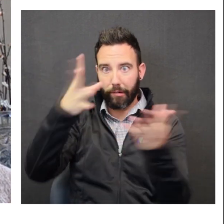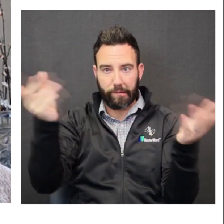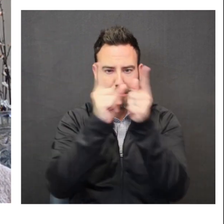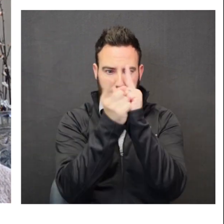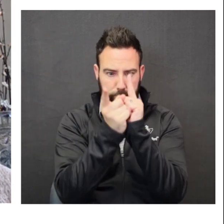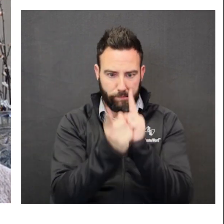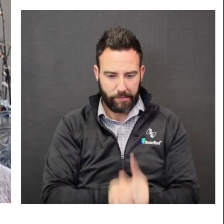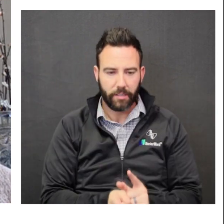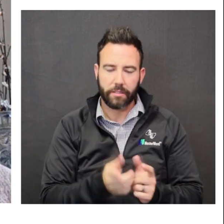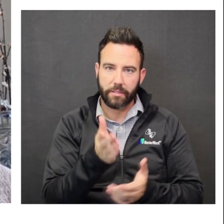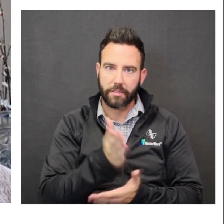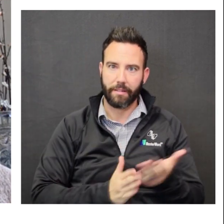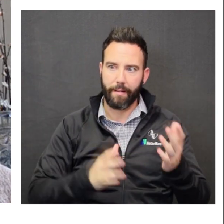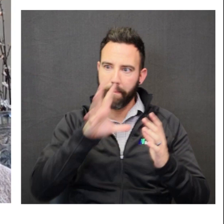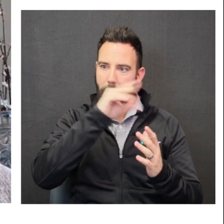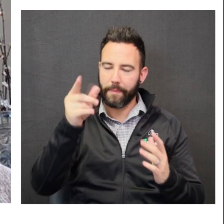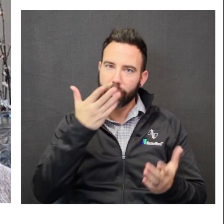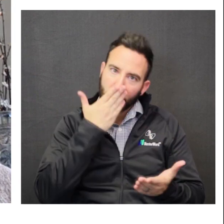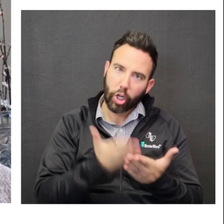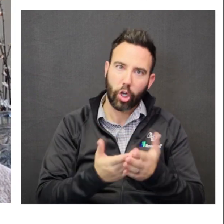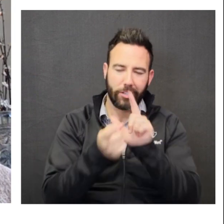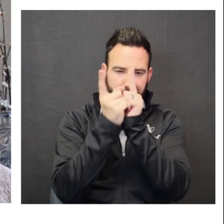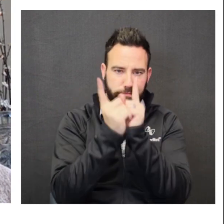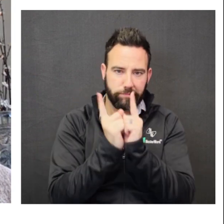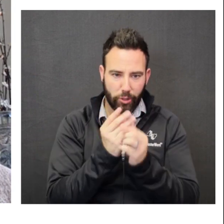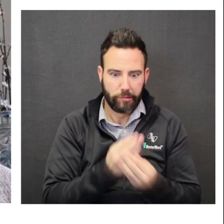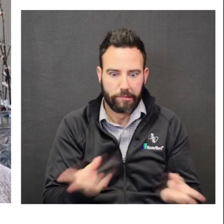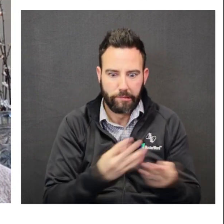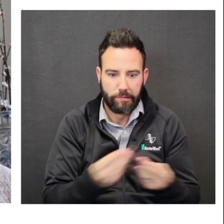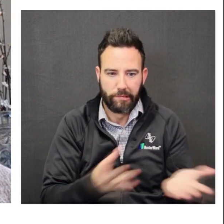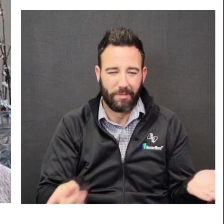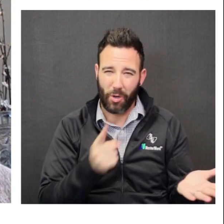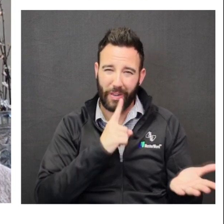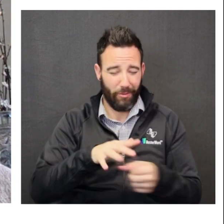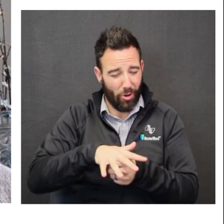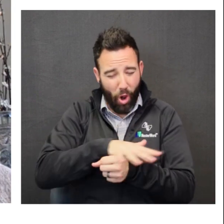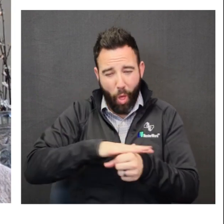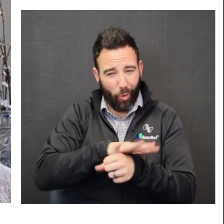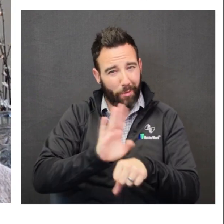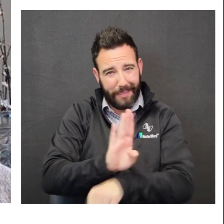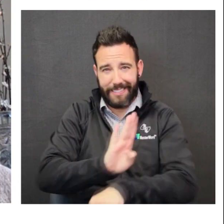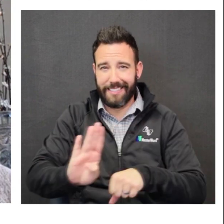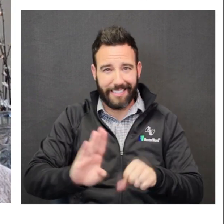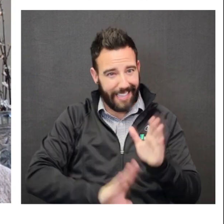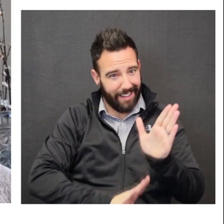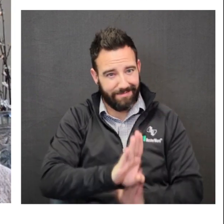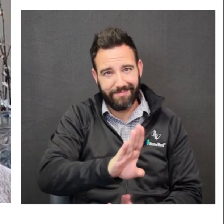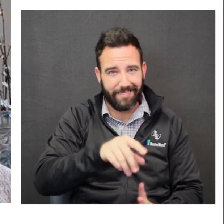organisms that were responsible for making sure language access was part of their communications really failed.